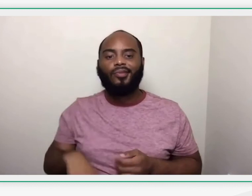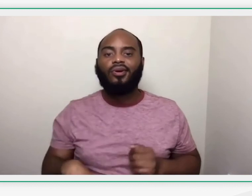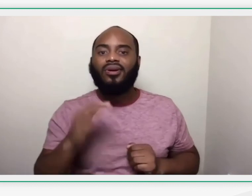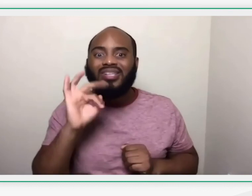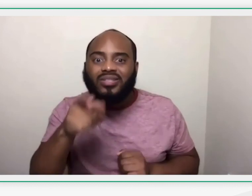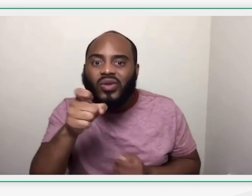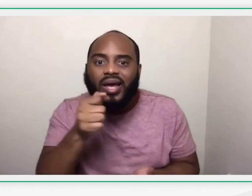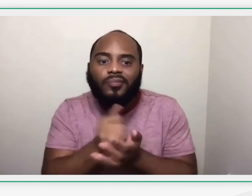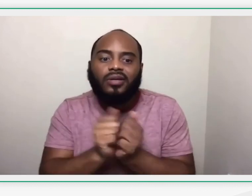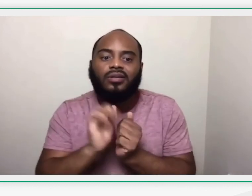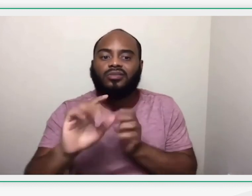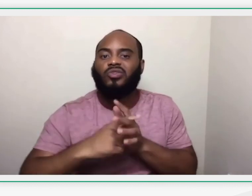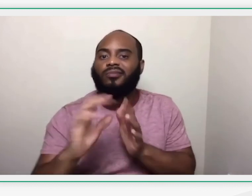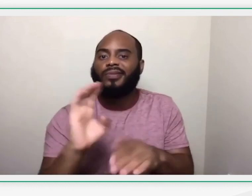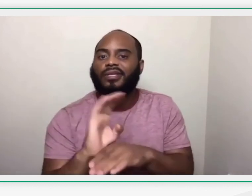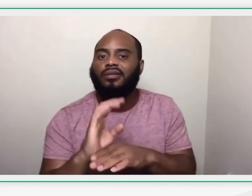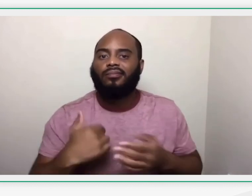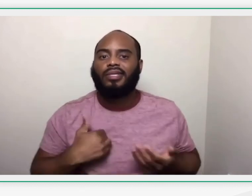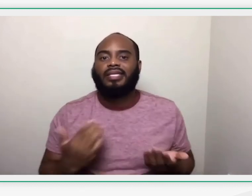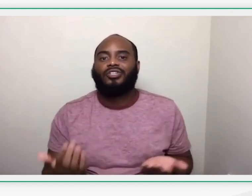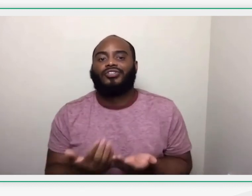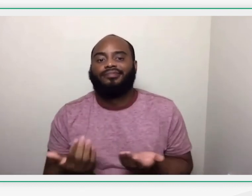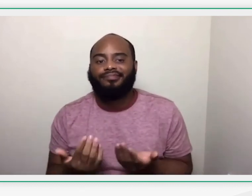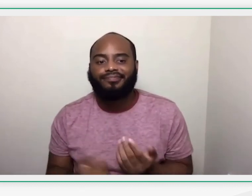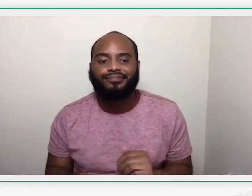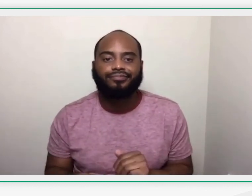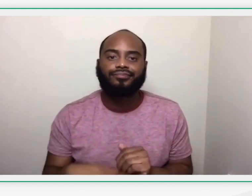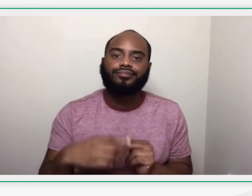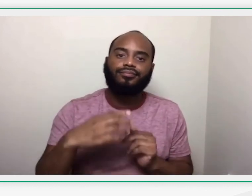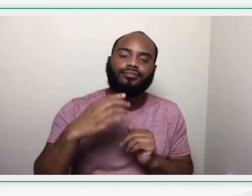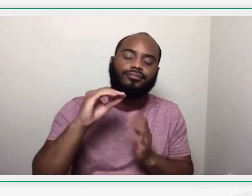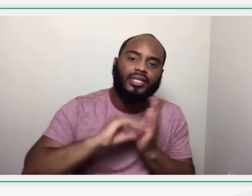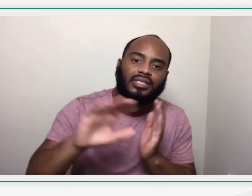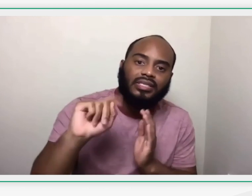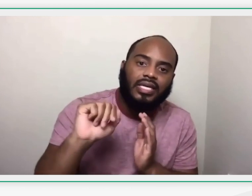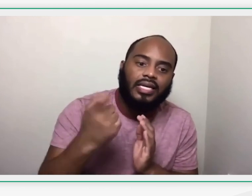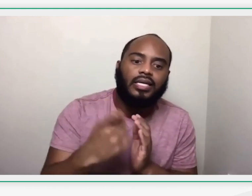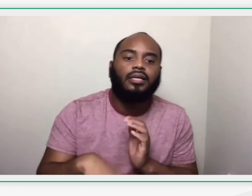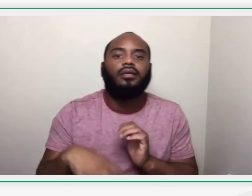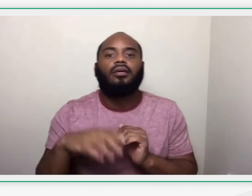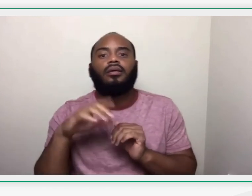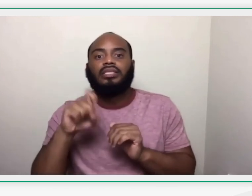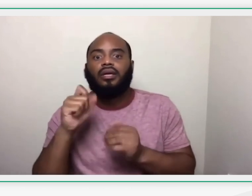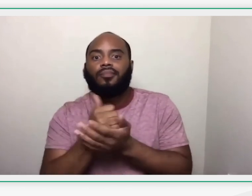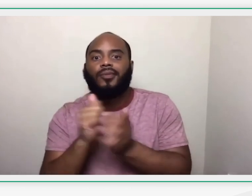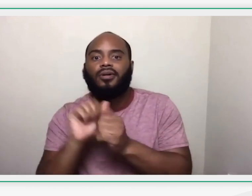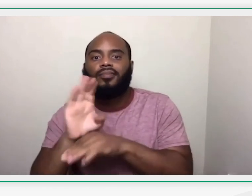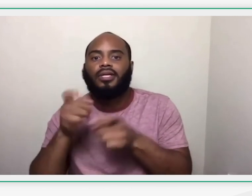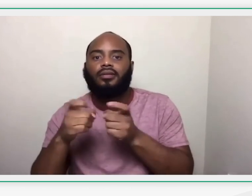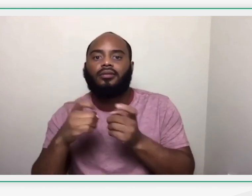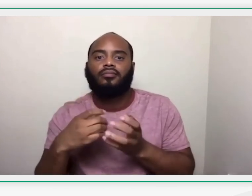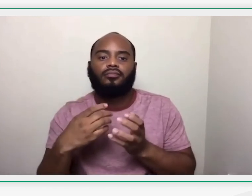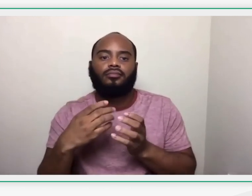So, let me know if you need help starting a business. We're here to support you. If you need assistance with filing your taxes, we're here to support you.